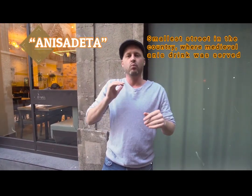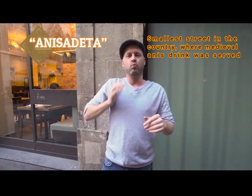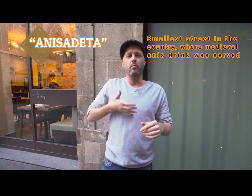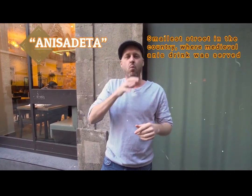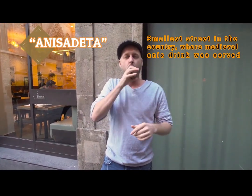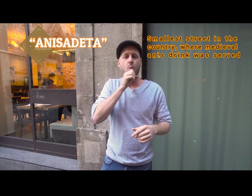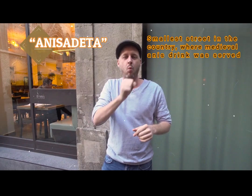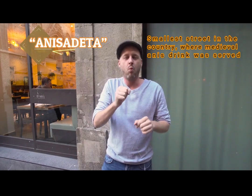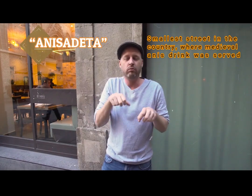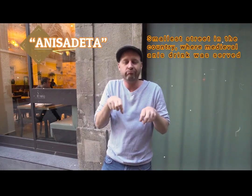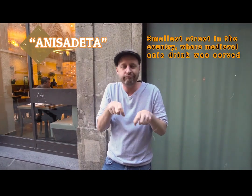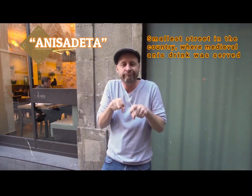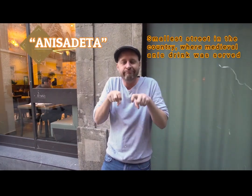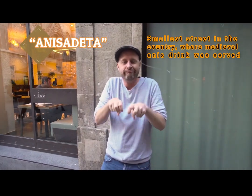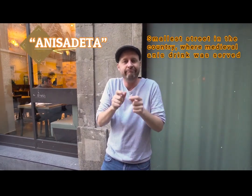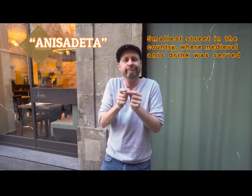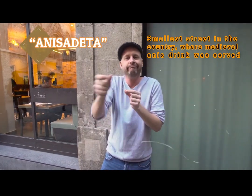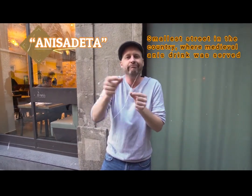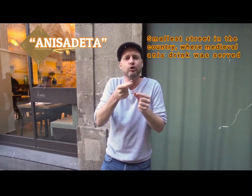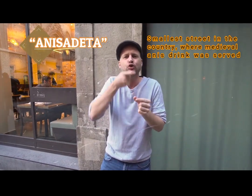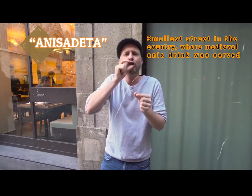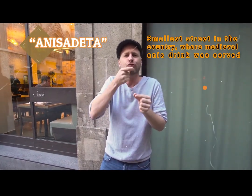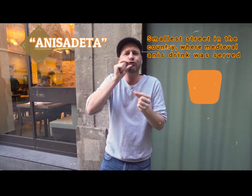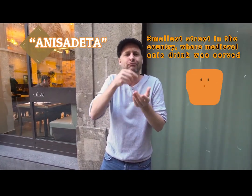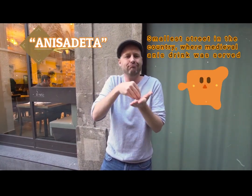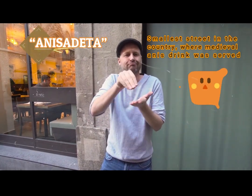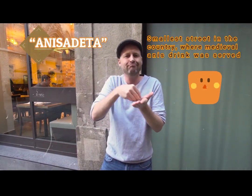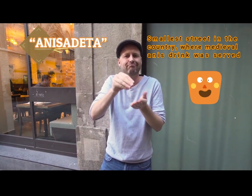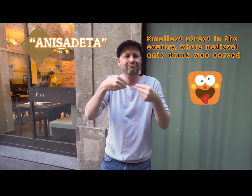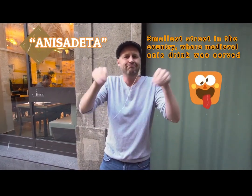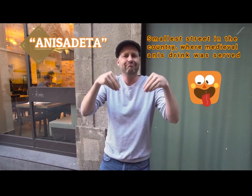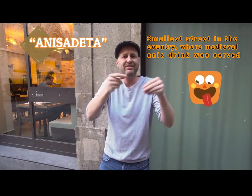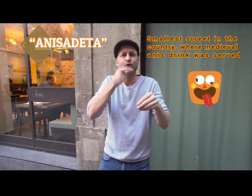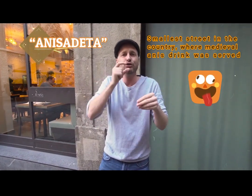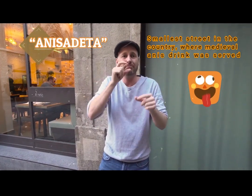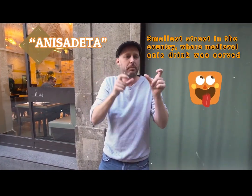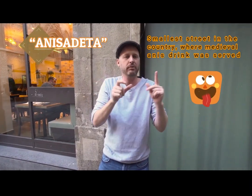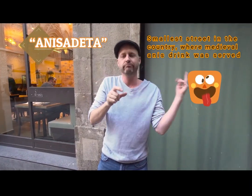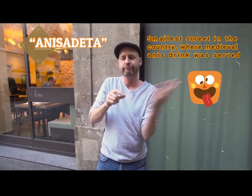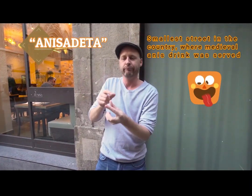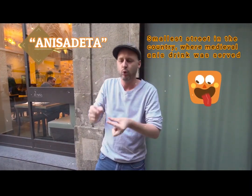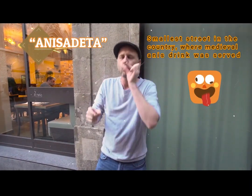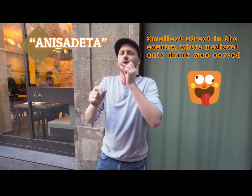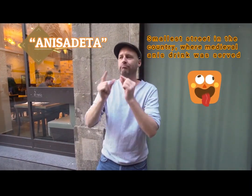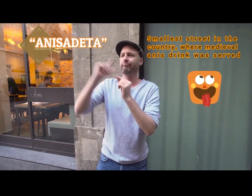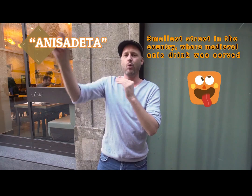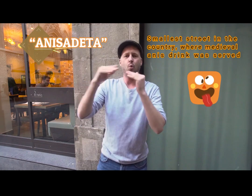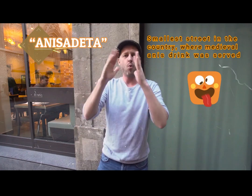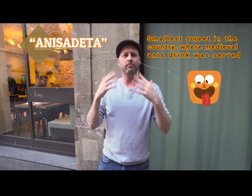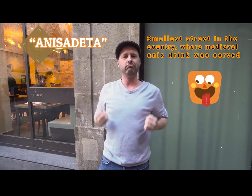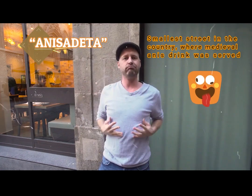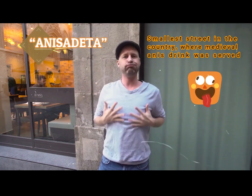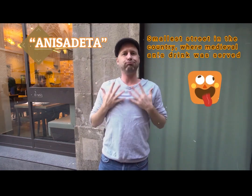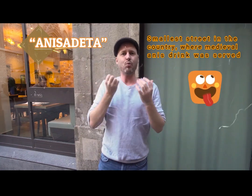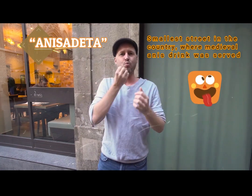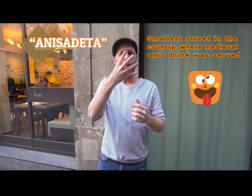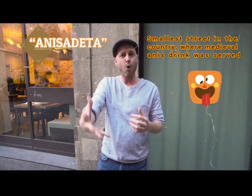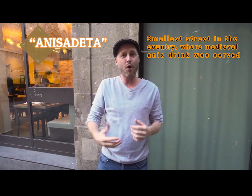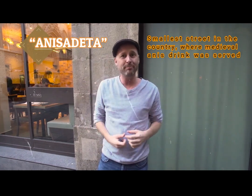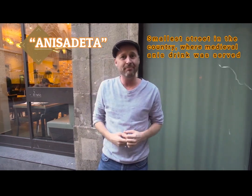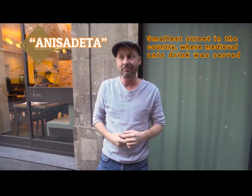Here you could find little old men serving up an alcoholic beverage for them! They would serve up shots and people would drink it and go off on their merry way, warmed up!